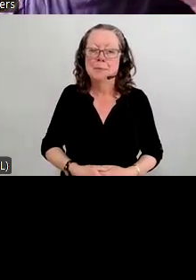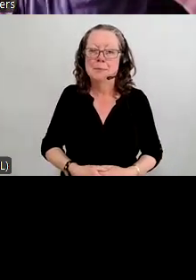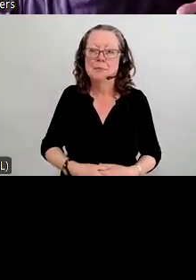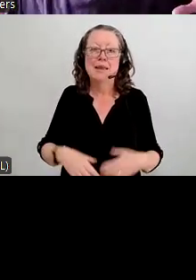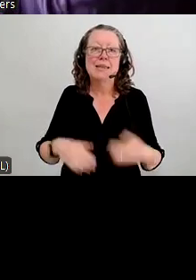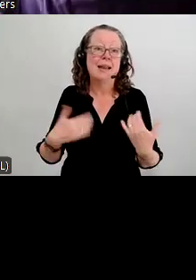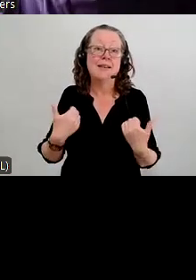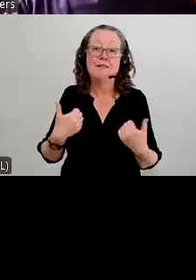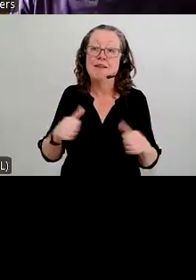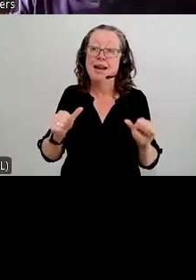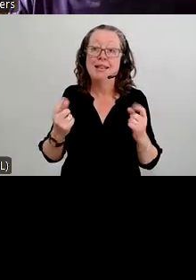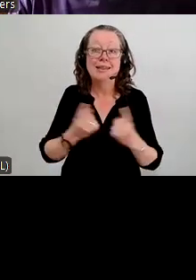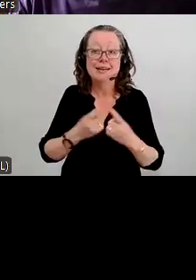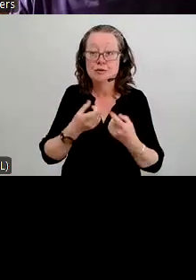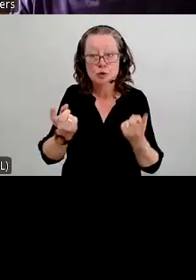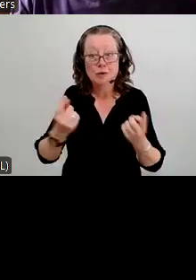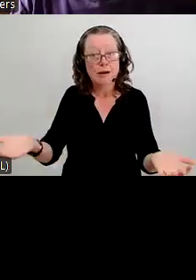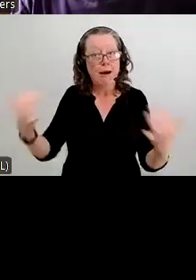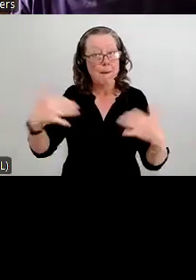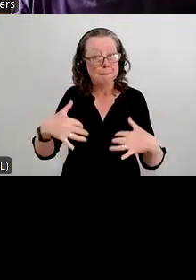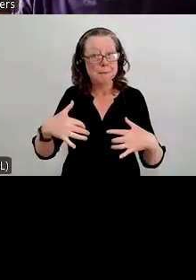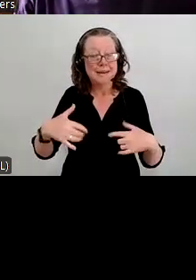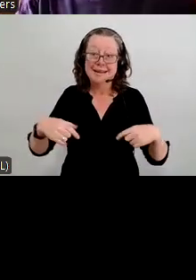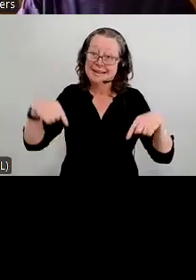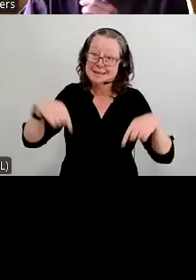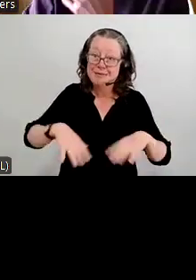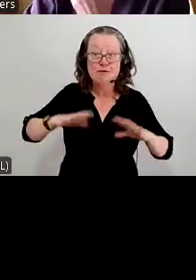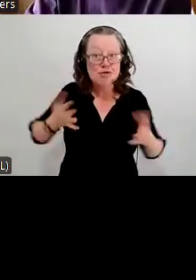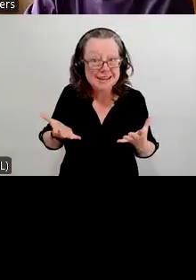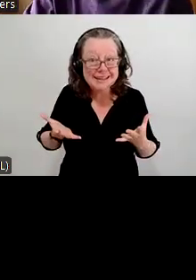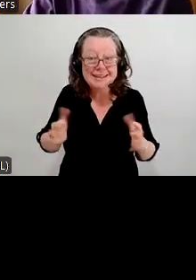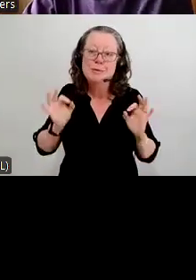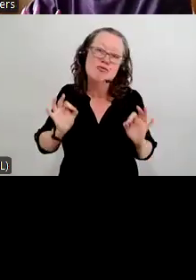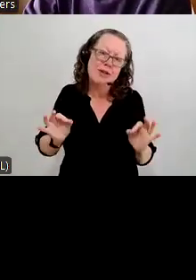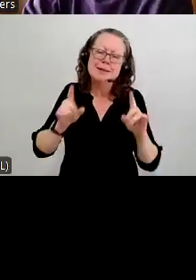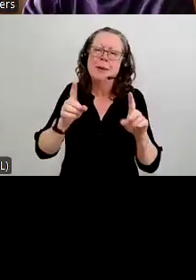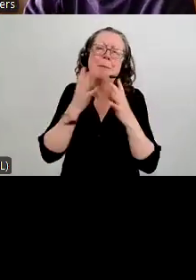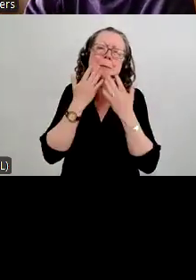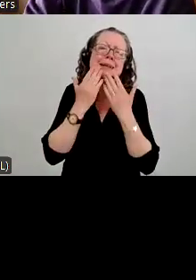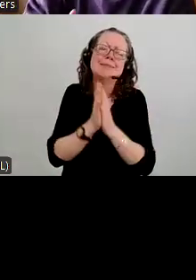It's been free. It's been brilliant. Please do fill out our survey. It's really, really important for us to understand,